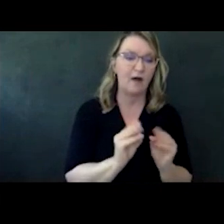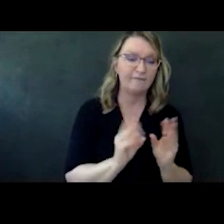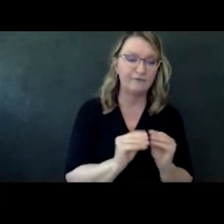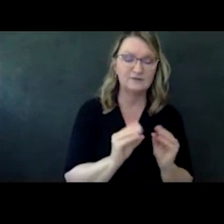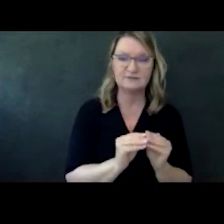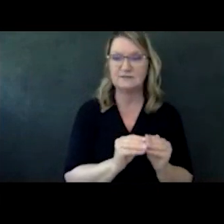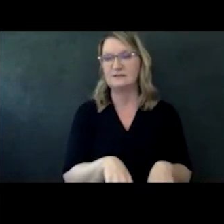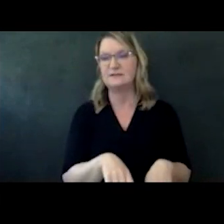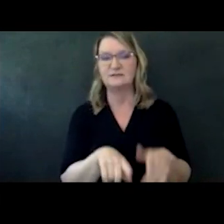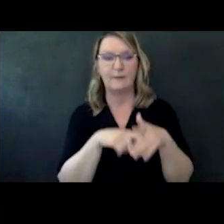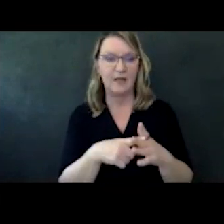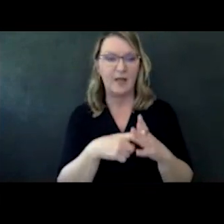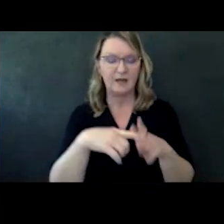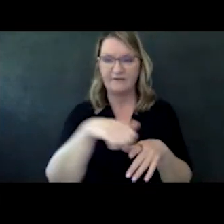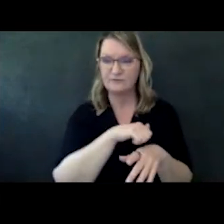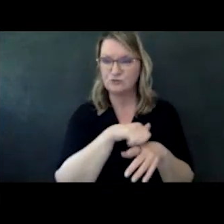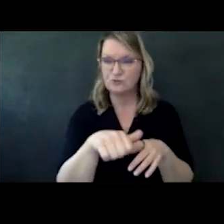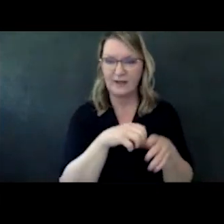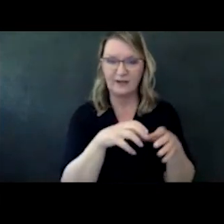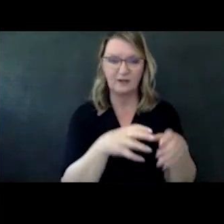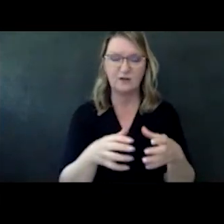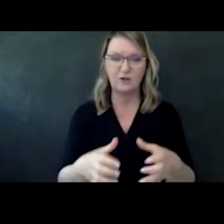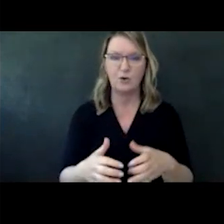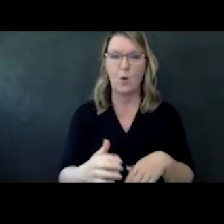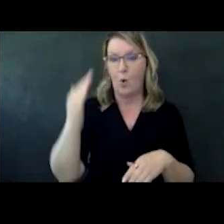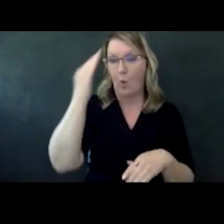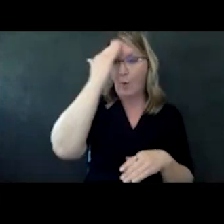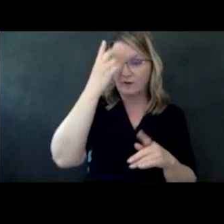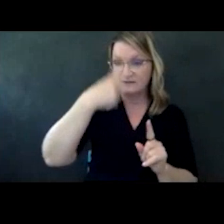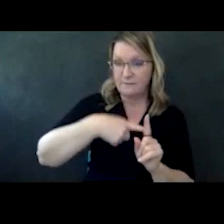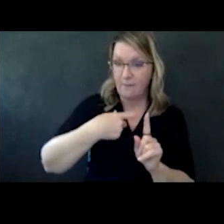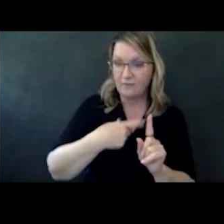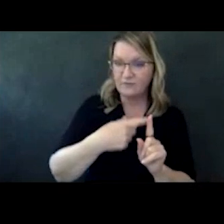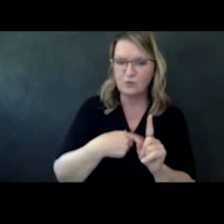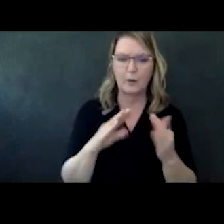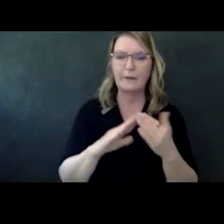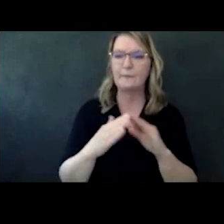of training cohorts, awareness months, or major community events. These give you natural touch